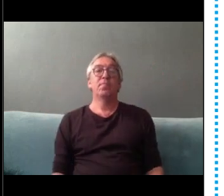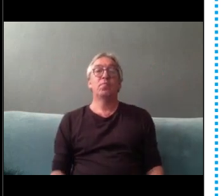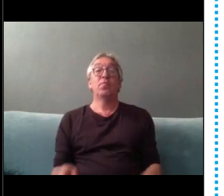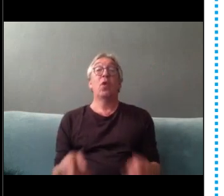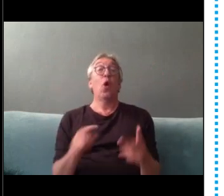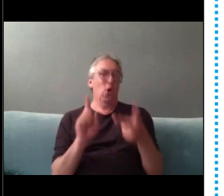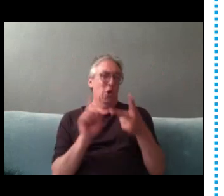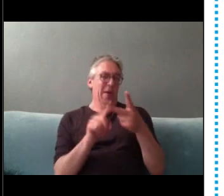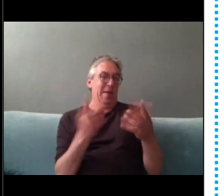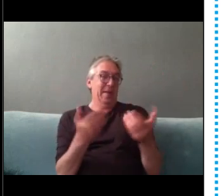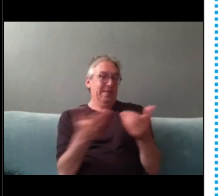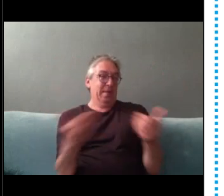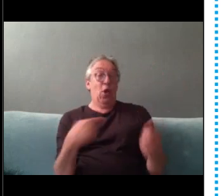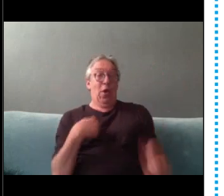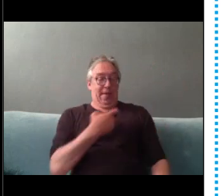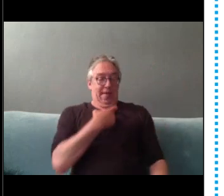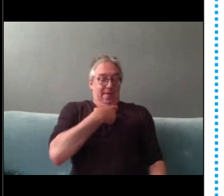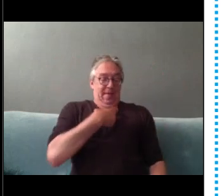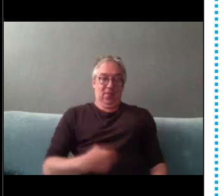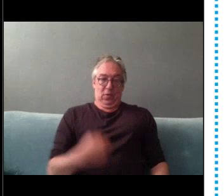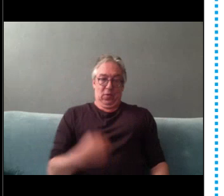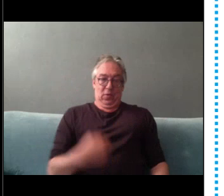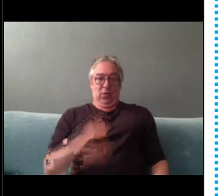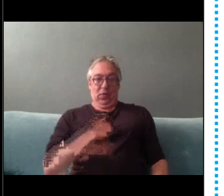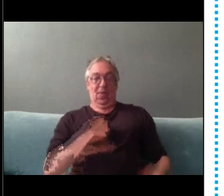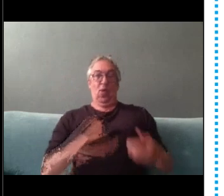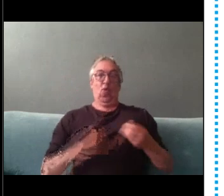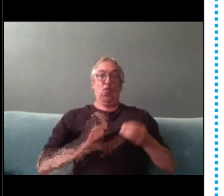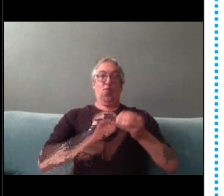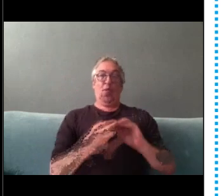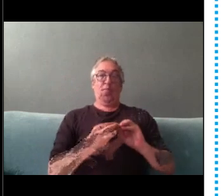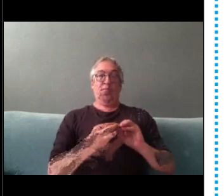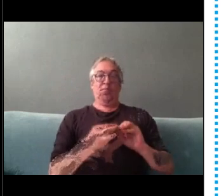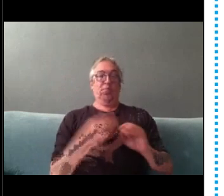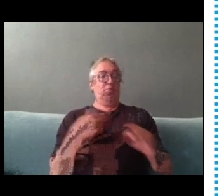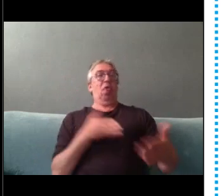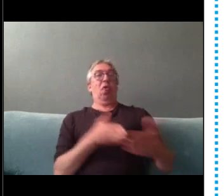when traveling by a bus or by coach, this is more an individual complaint